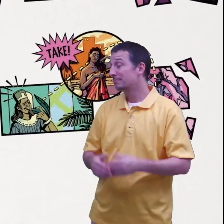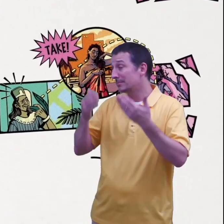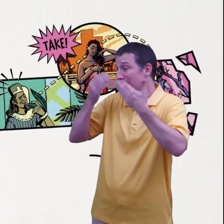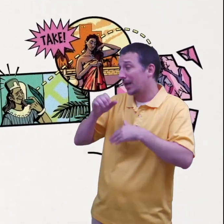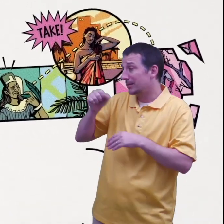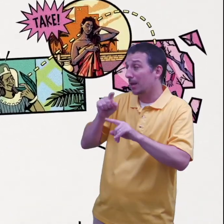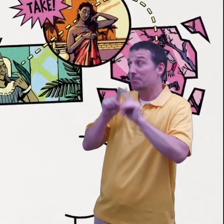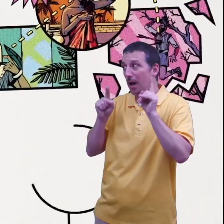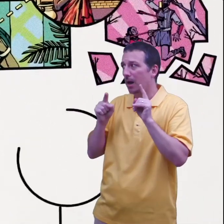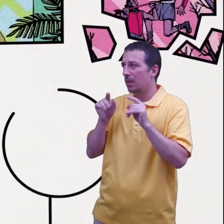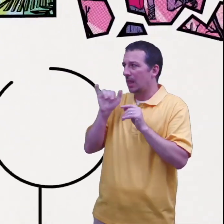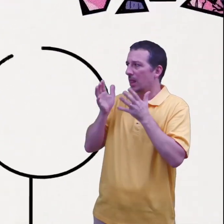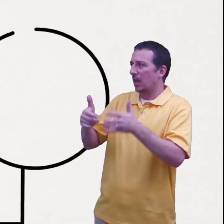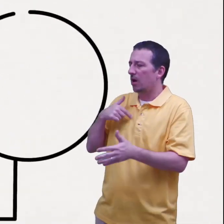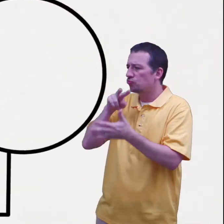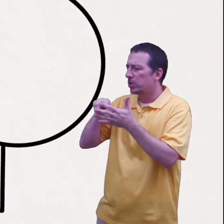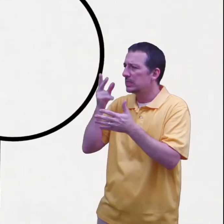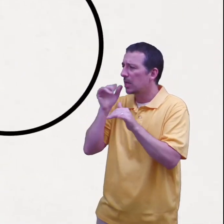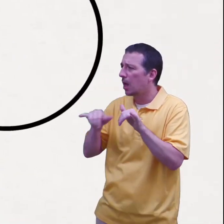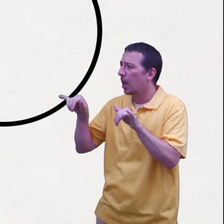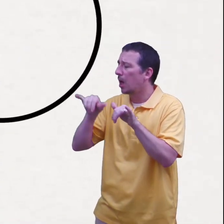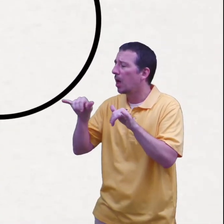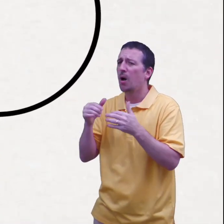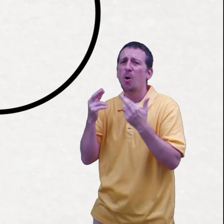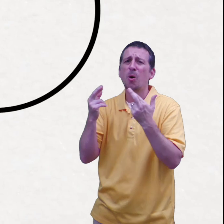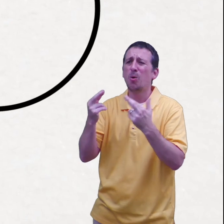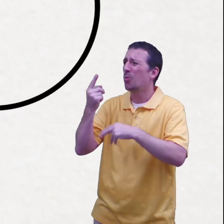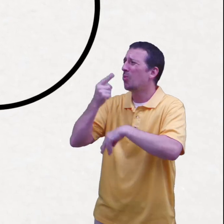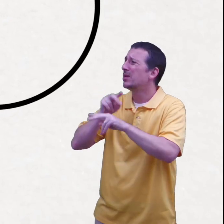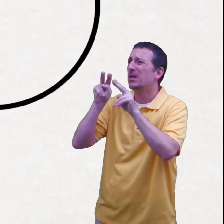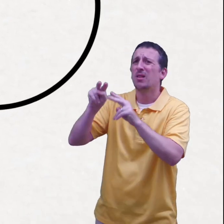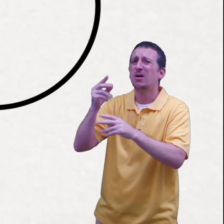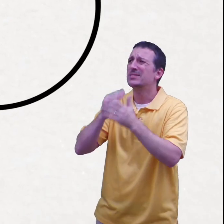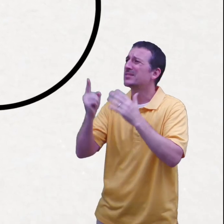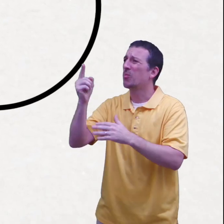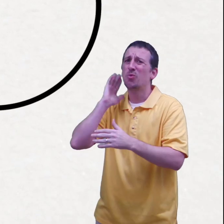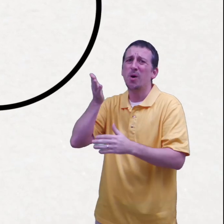But the repetition builds up anticipation. Perhaps someone will come and break the pattern.